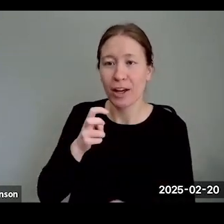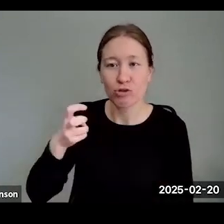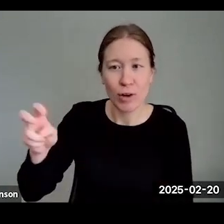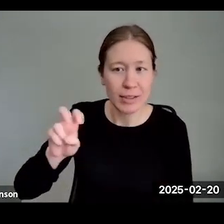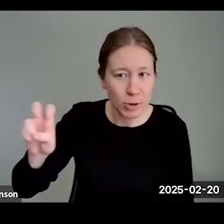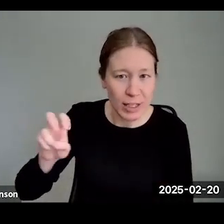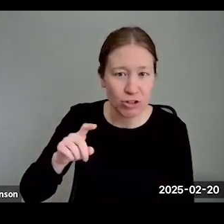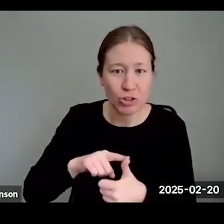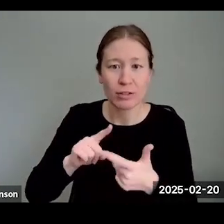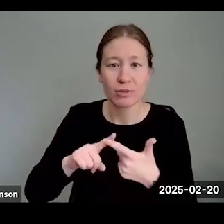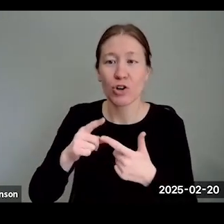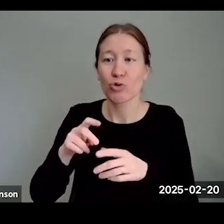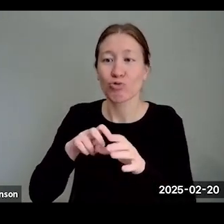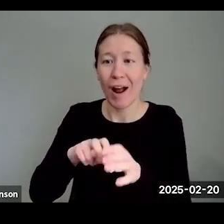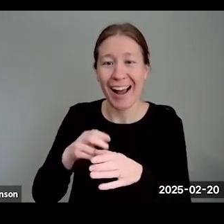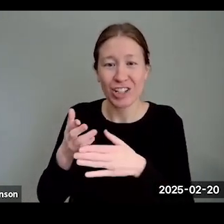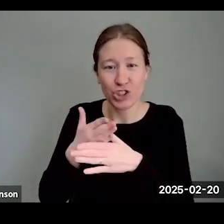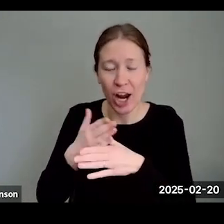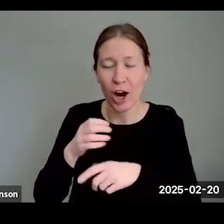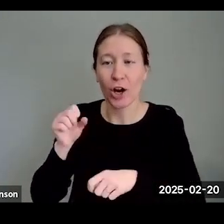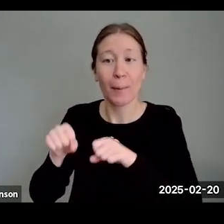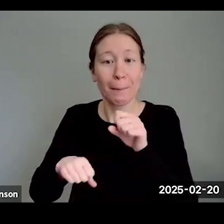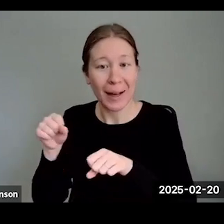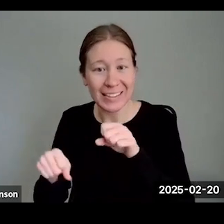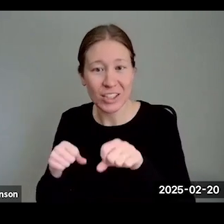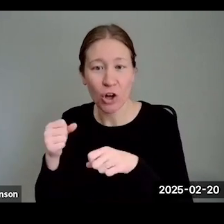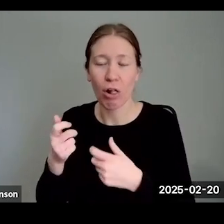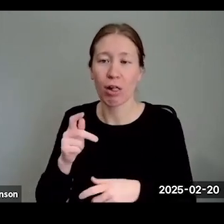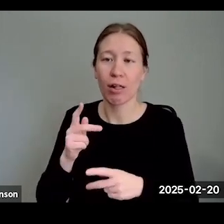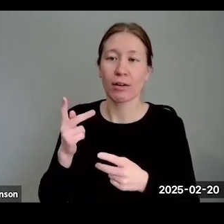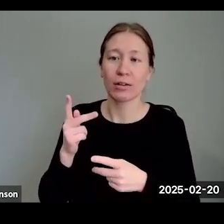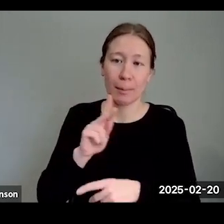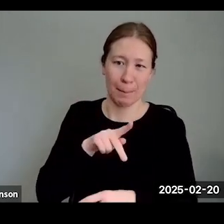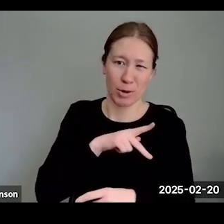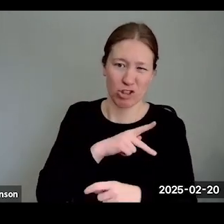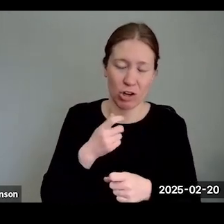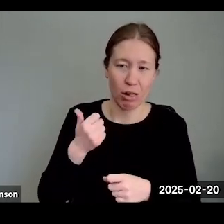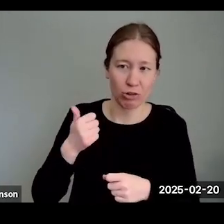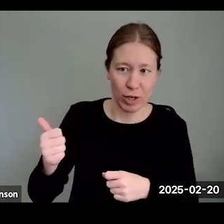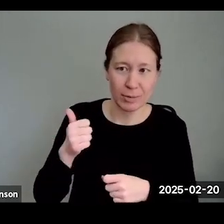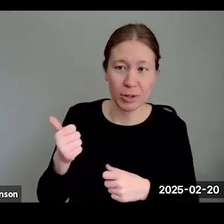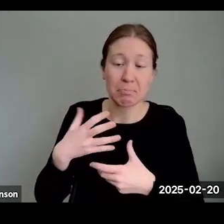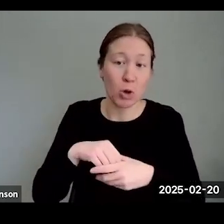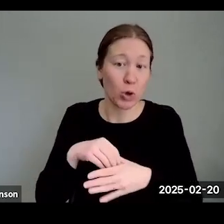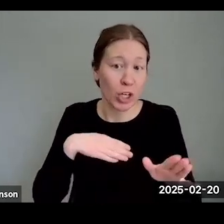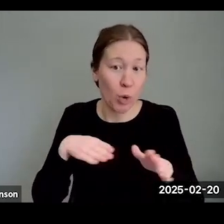bicycle, a personal transportation method, which could include, walking, use of a scooter